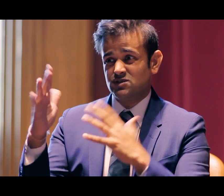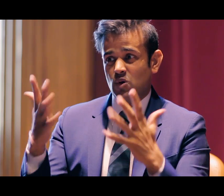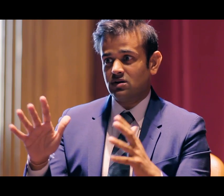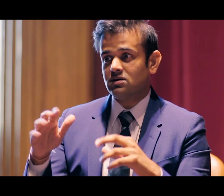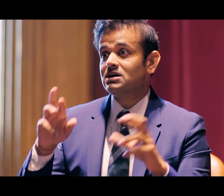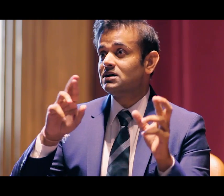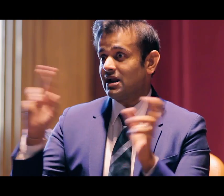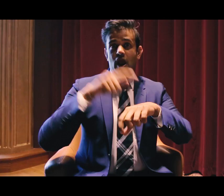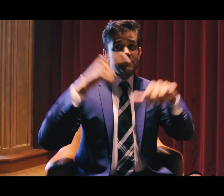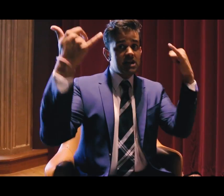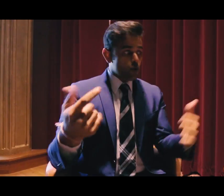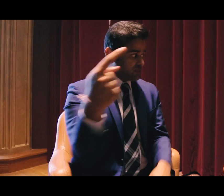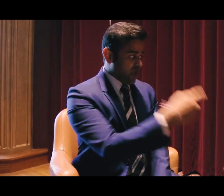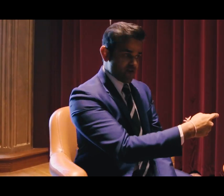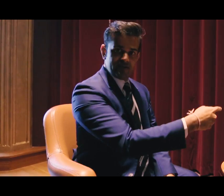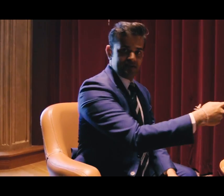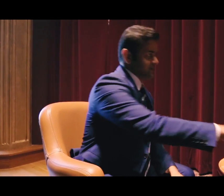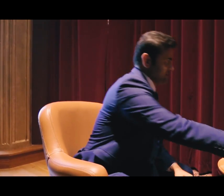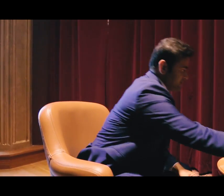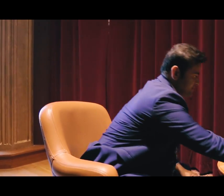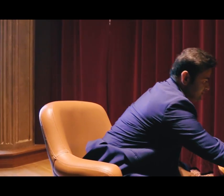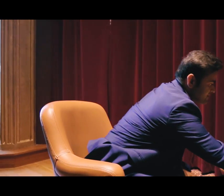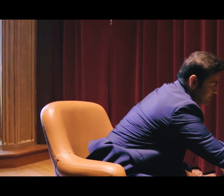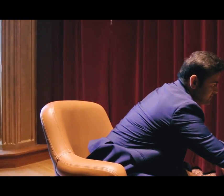So we only have 20 minutes. Are you ready? Time starts now.